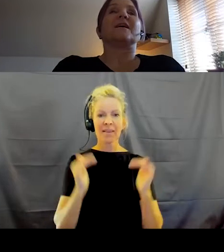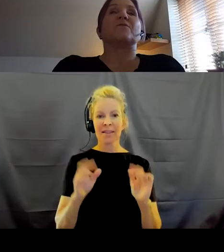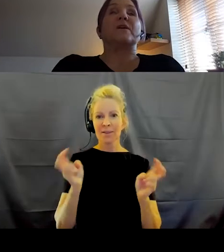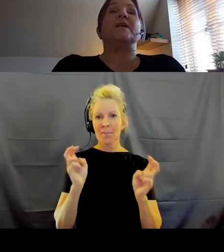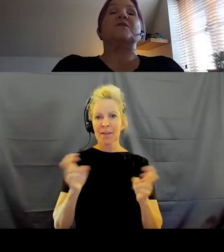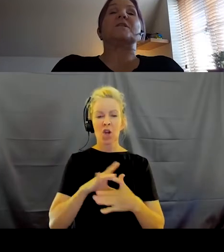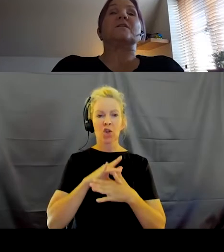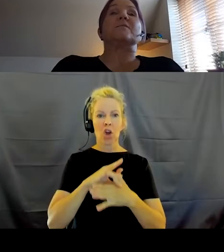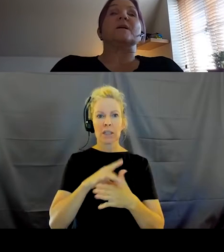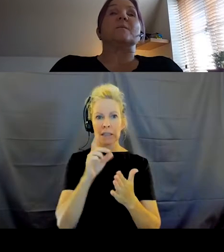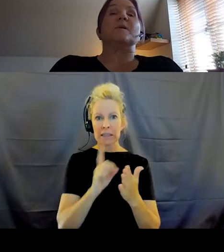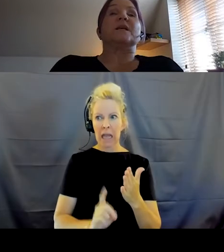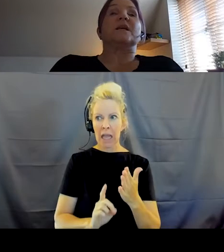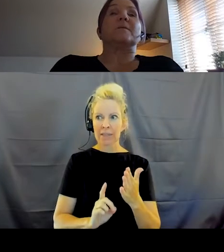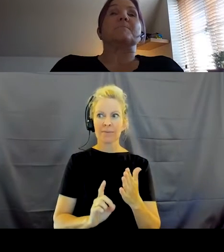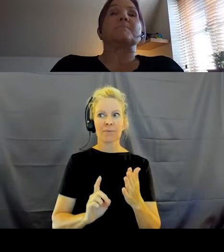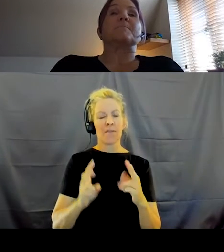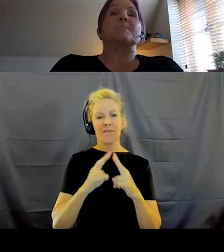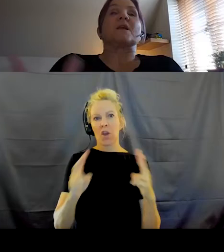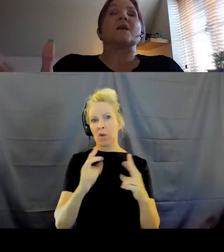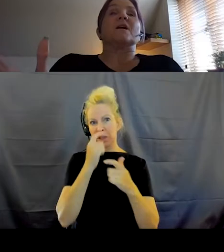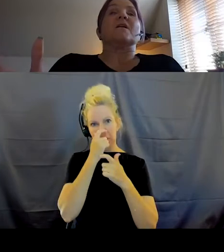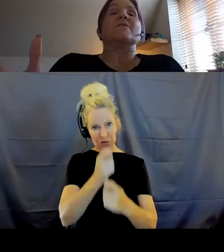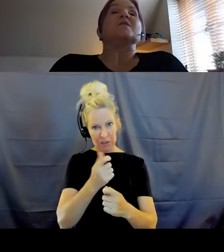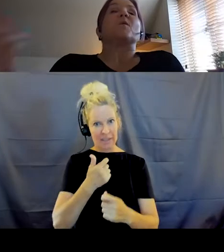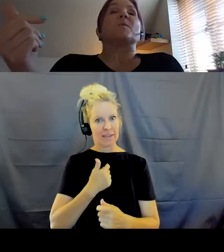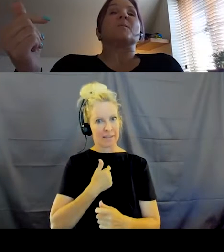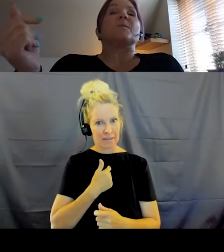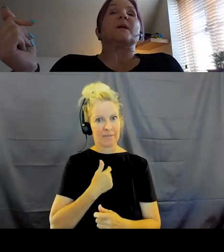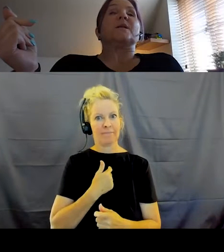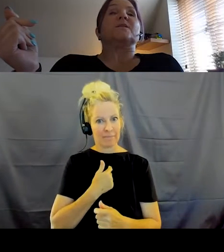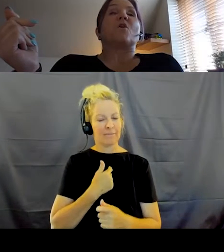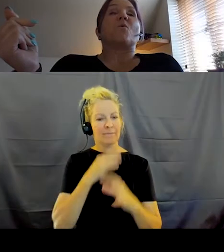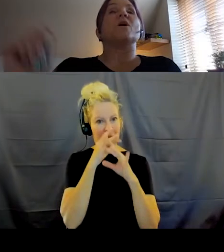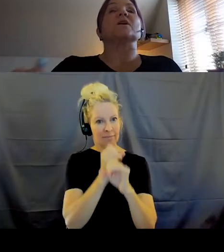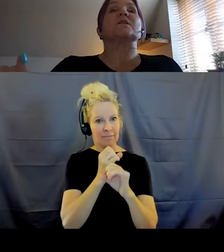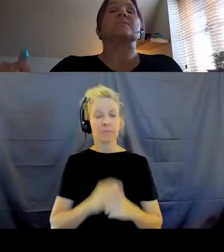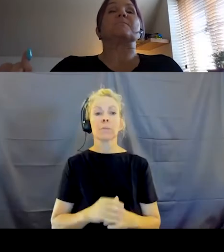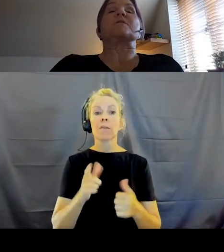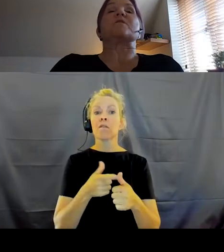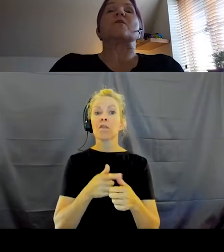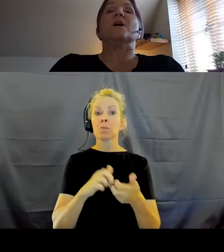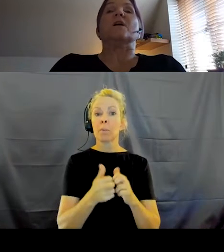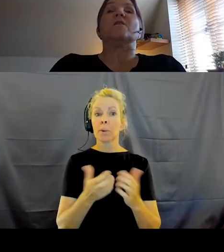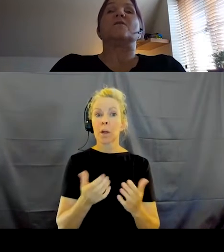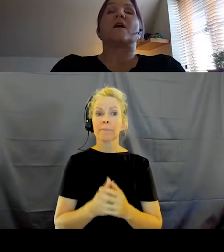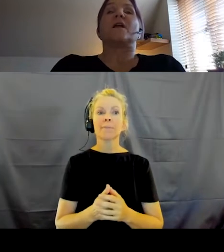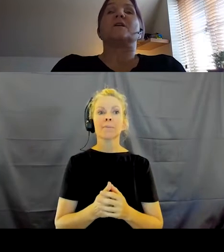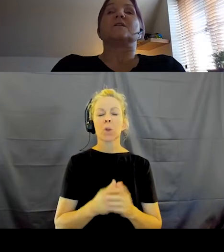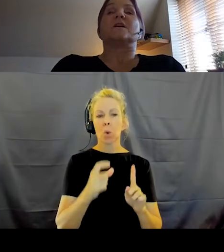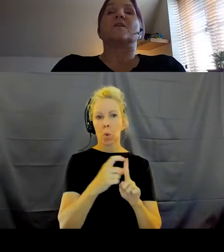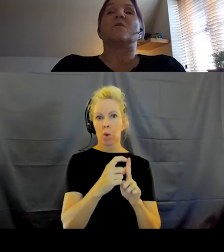get really interesting for me in particular. The first problem is words hurt so if I get